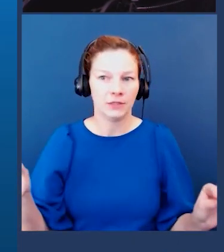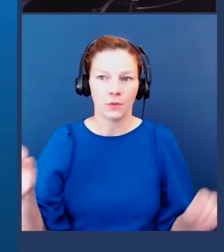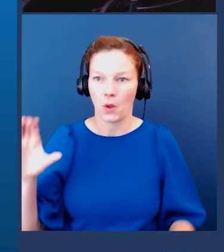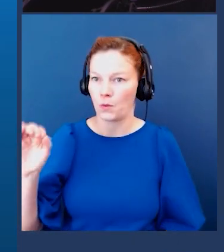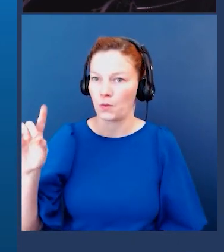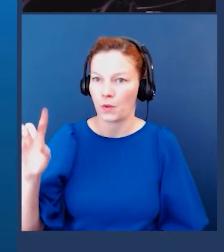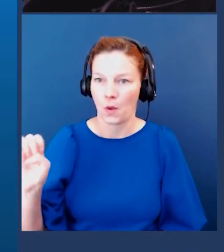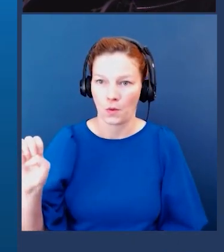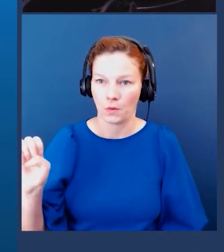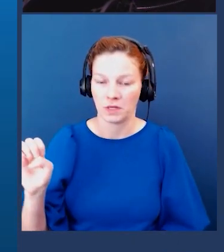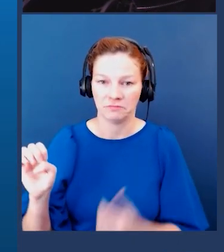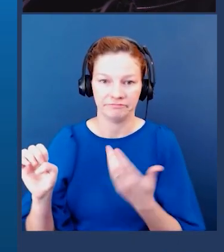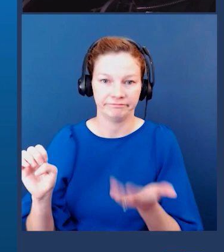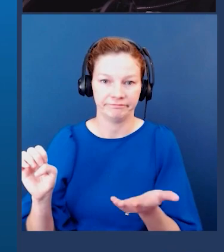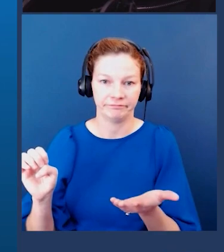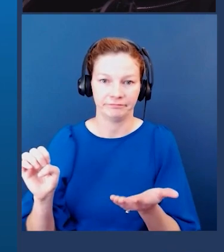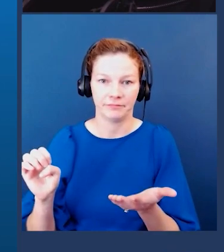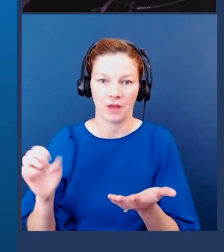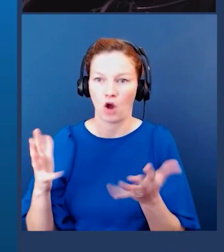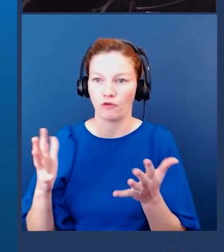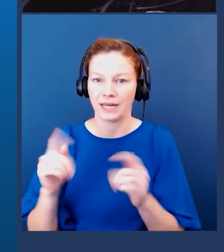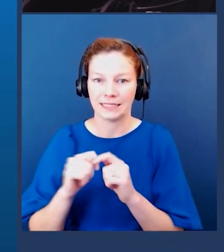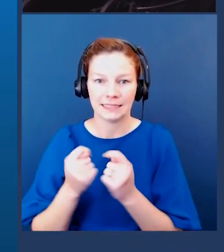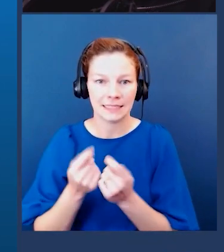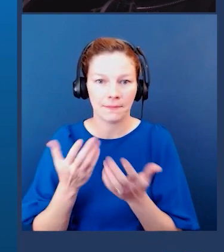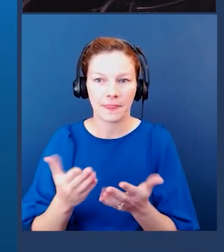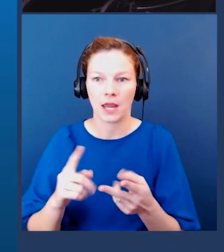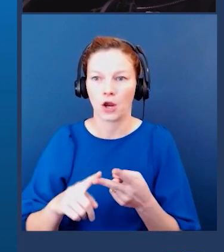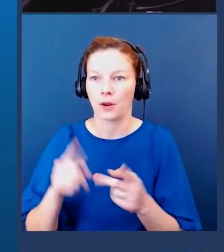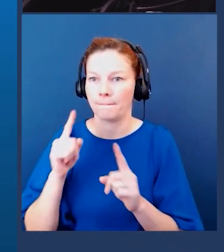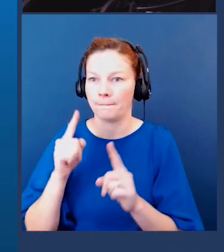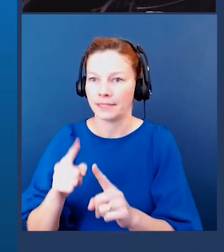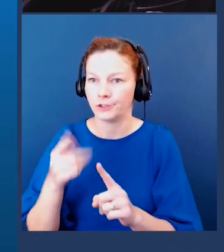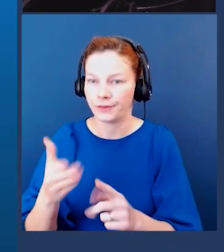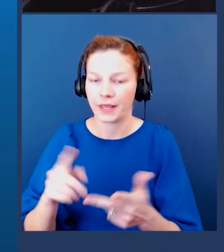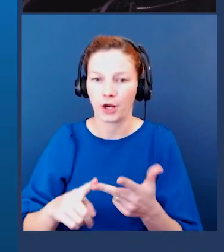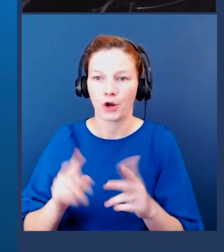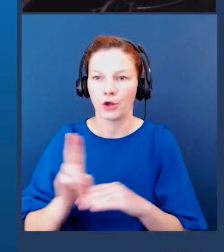their mission, or their team or their user progression is there. You know, statistics